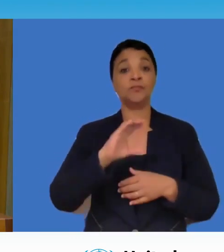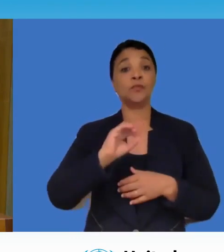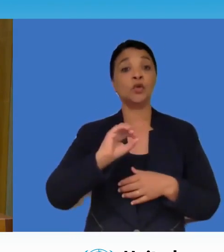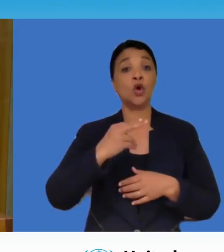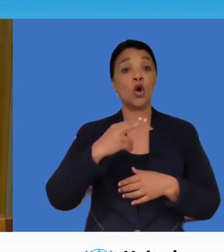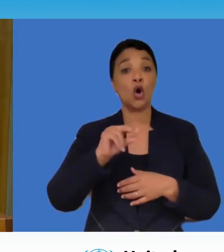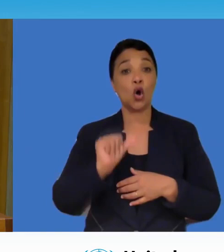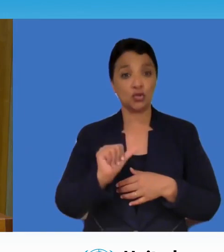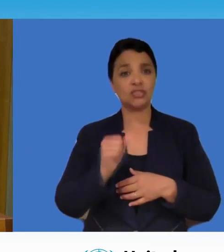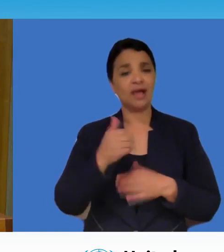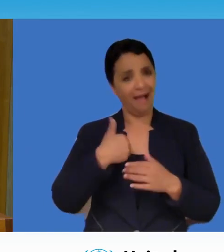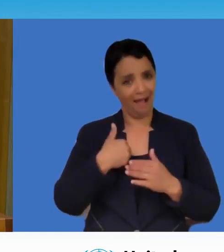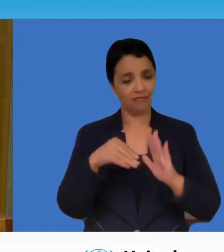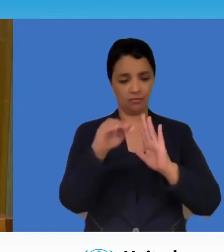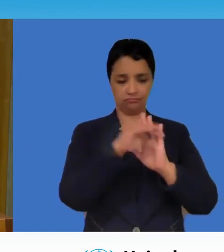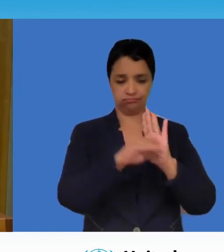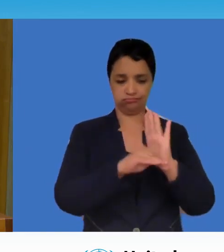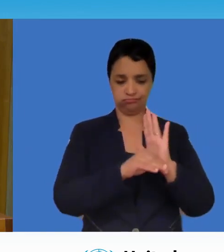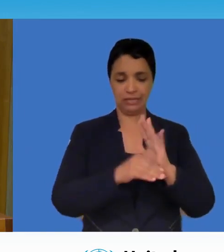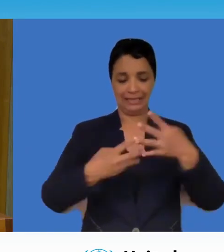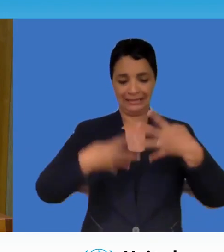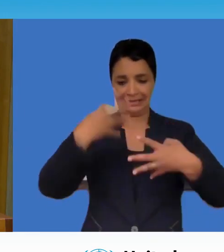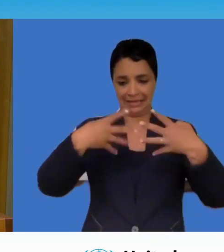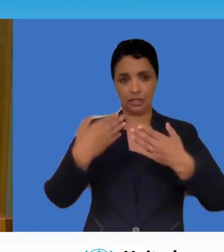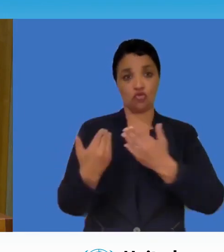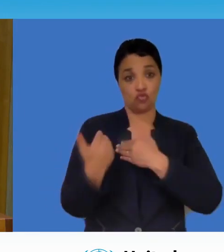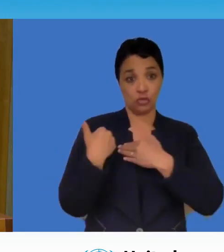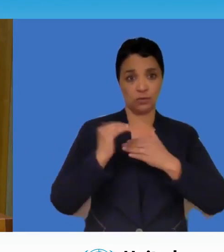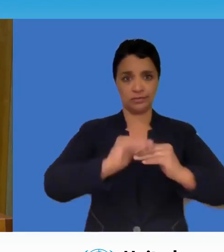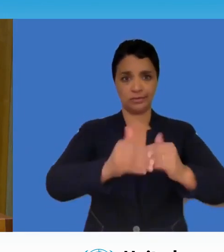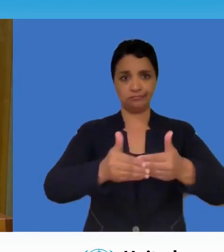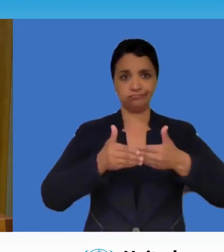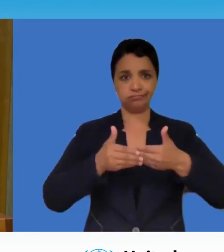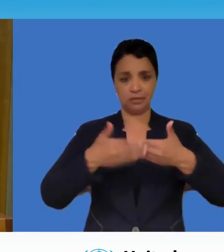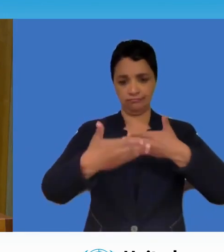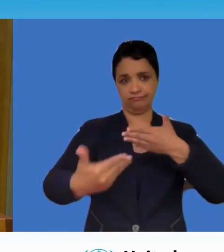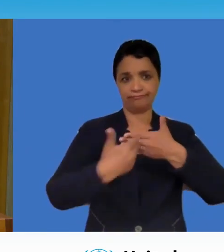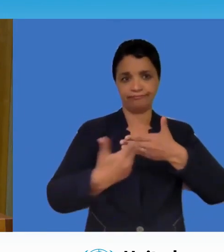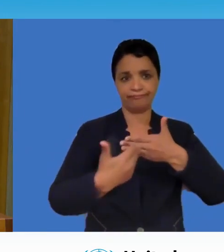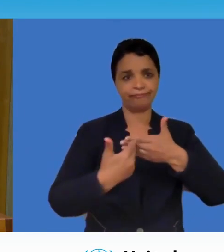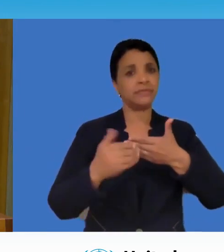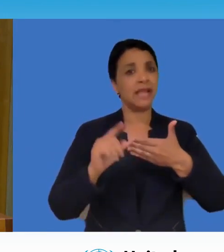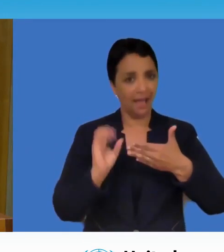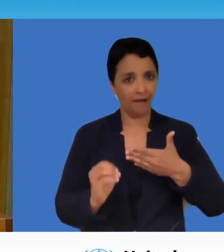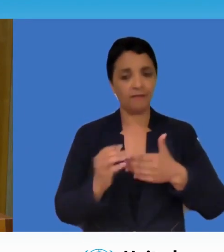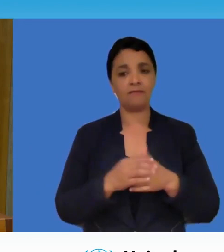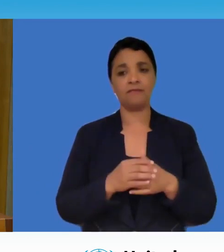issued inter agency operational guidance on data responsibility in this regard there's insufficient